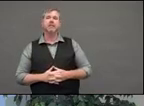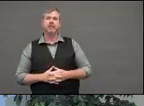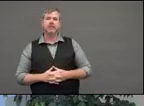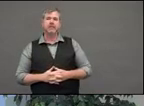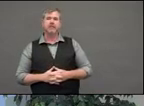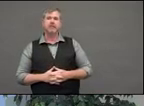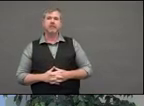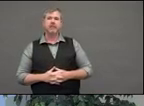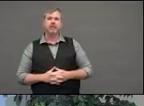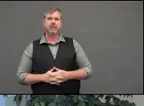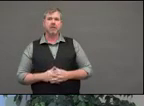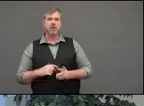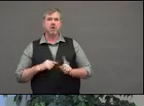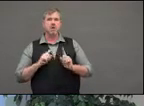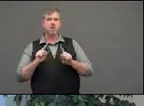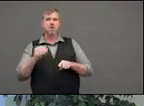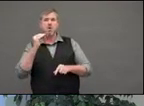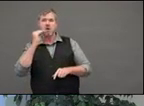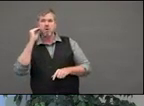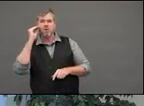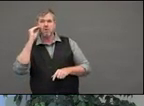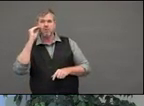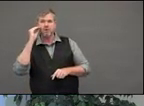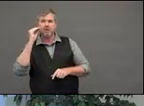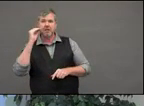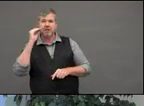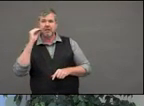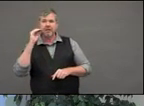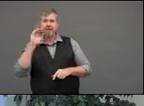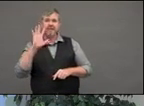pick up 50 60 pound weight you know but